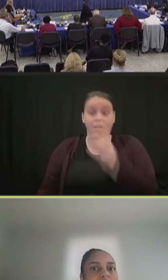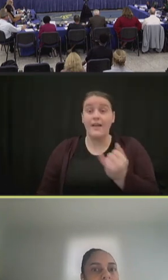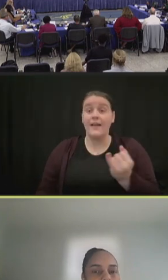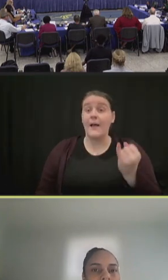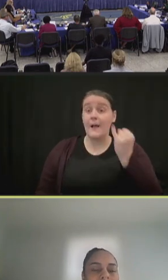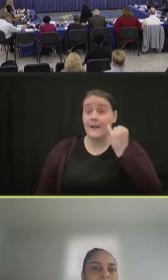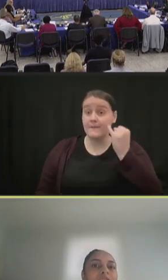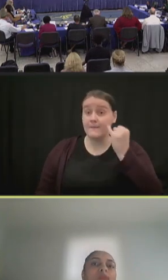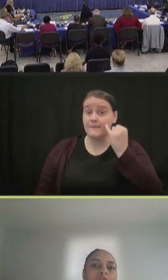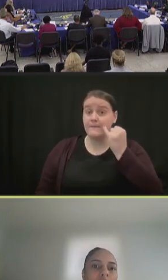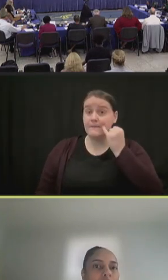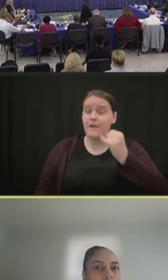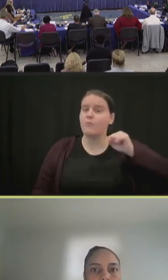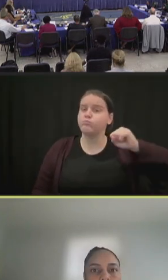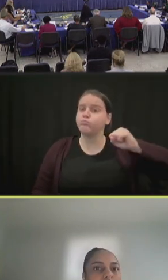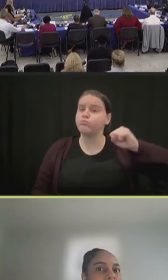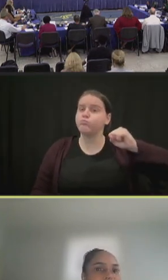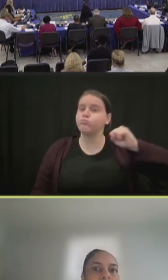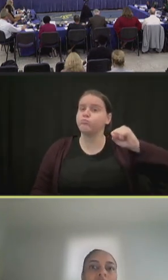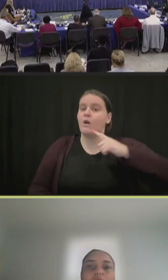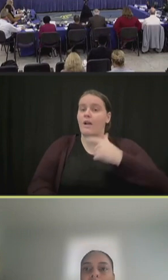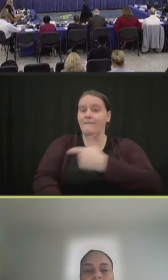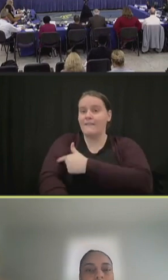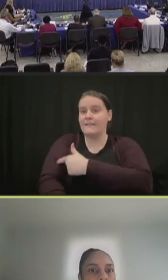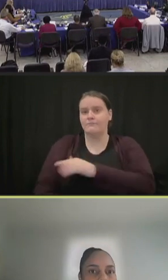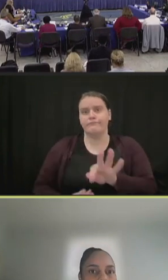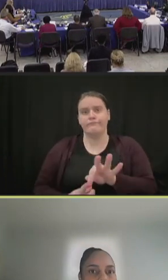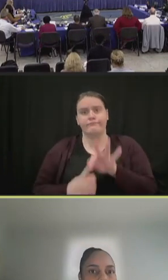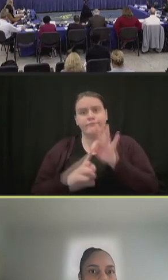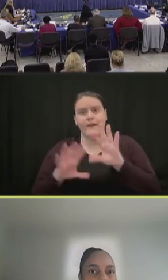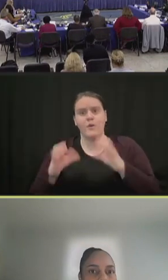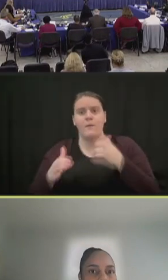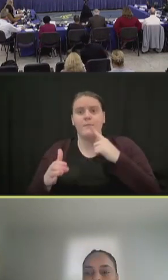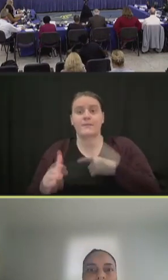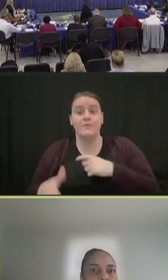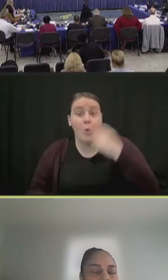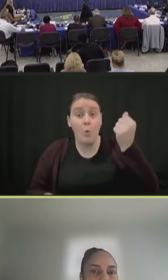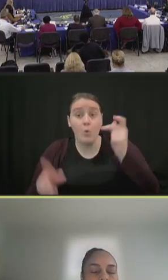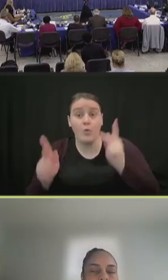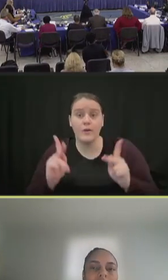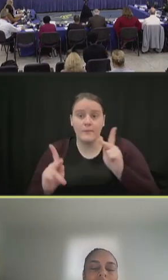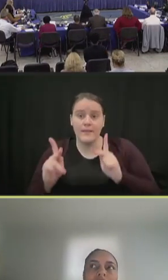not get vaccinated especially if you're older and have any conditions or chronic